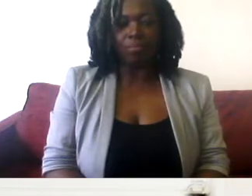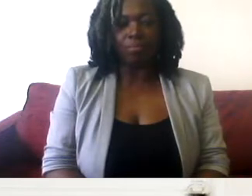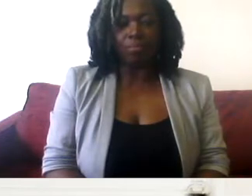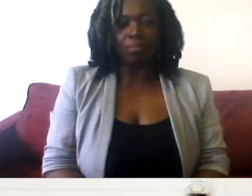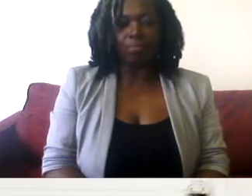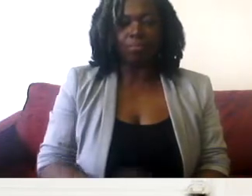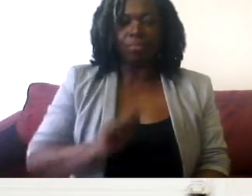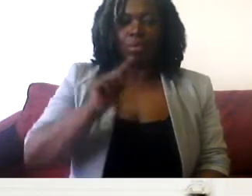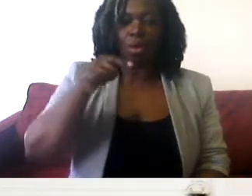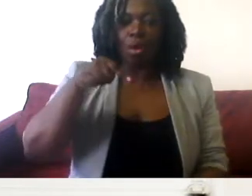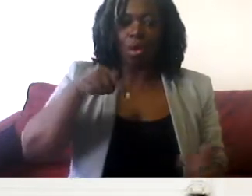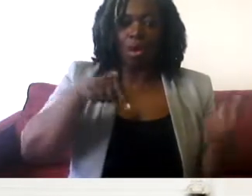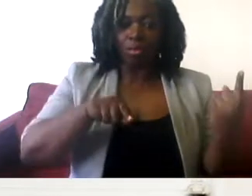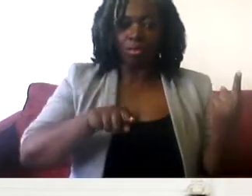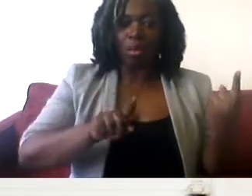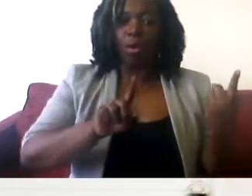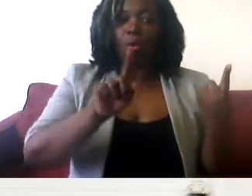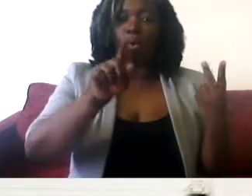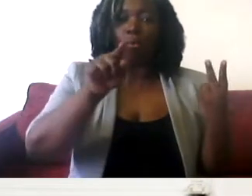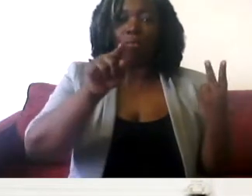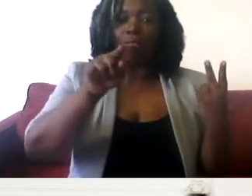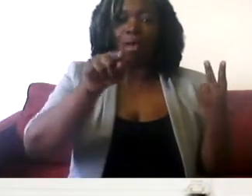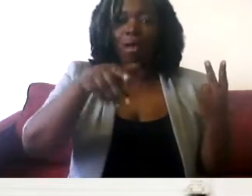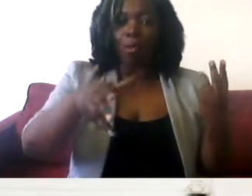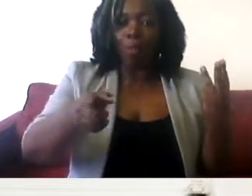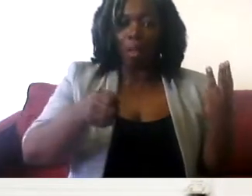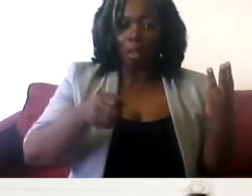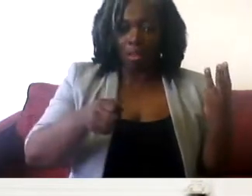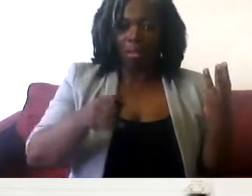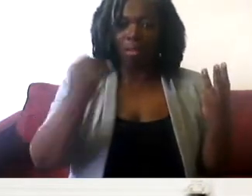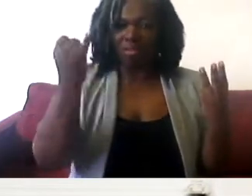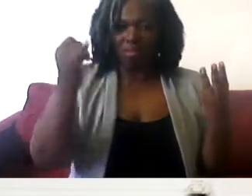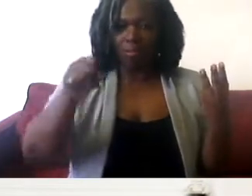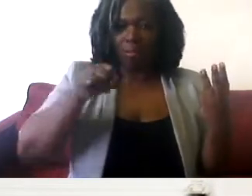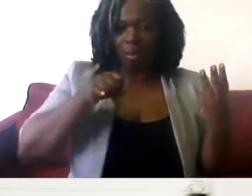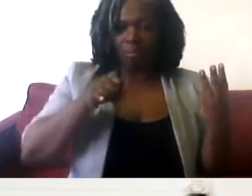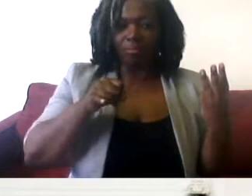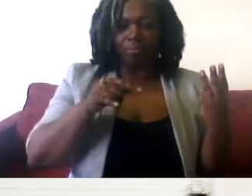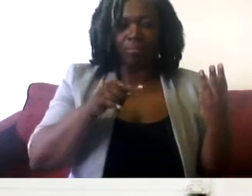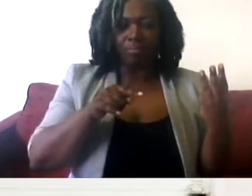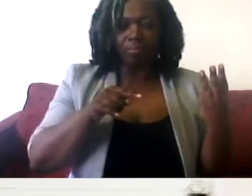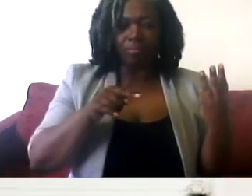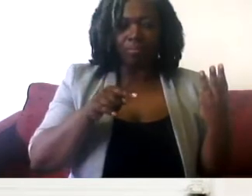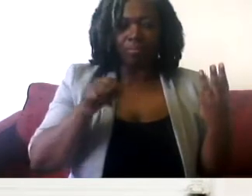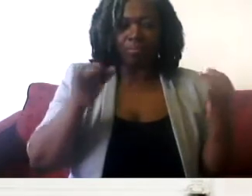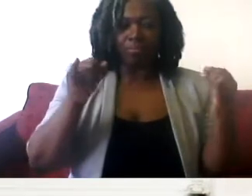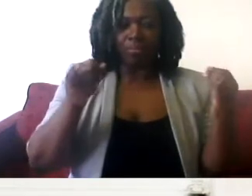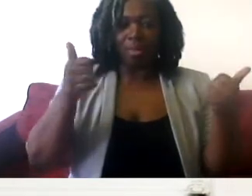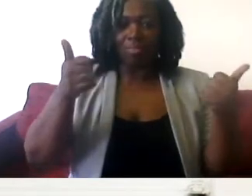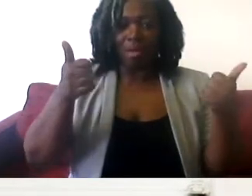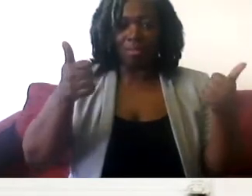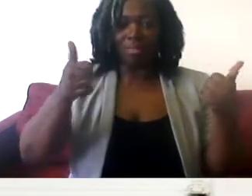string over the second, and pull out the